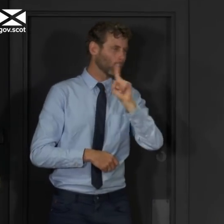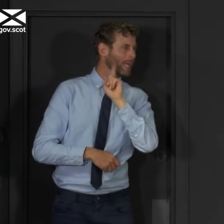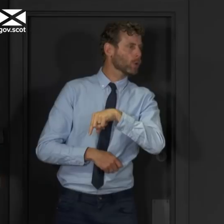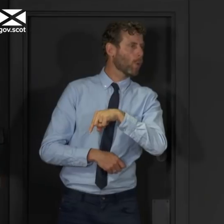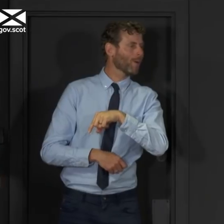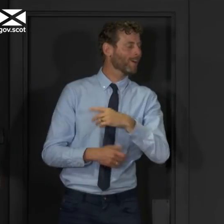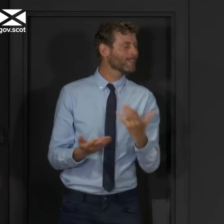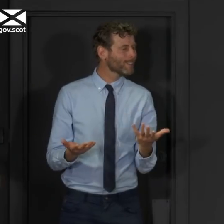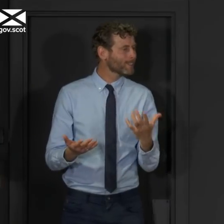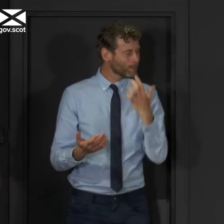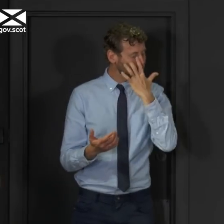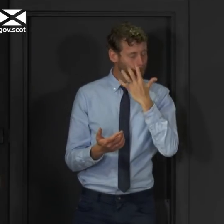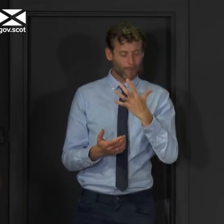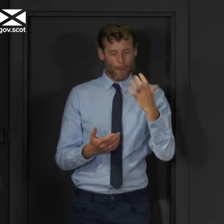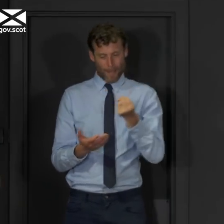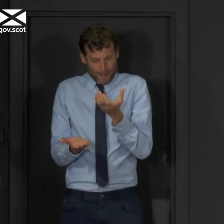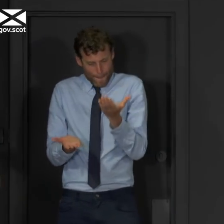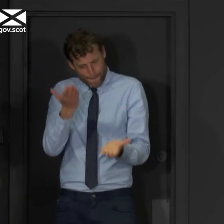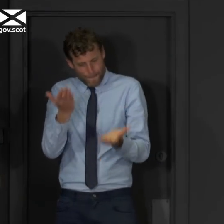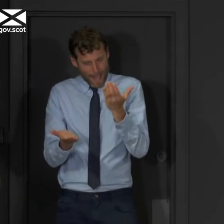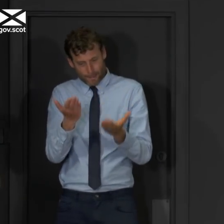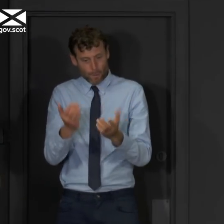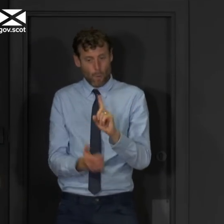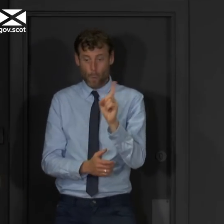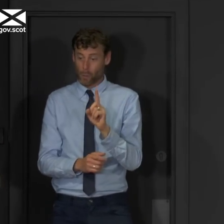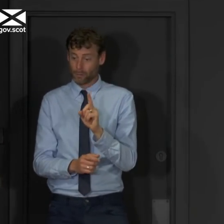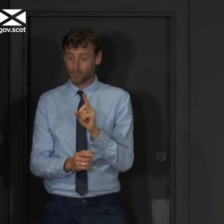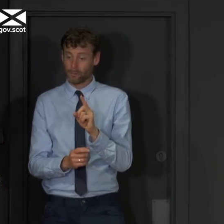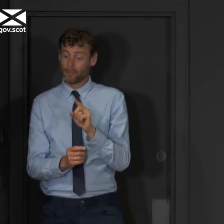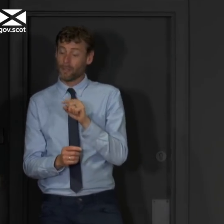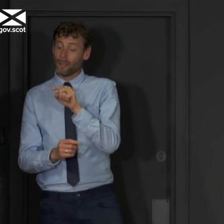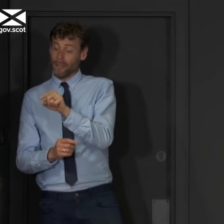here, and we will keep trying to come to the right judgments and we will keep reviewing